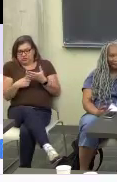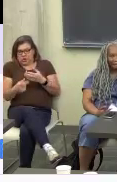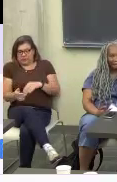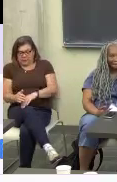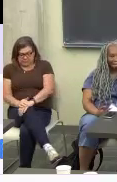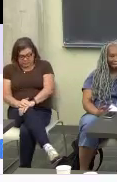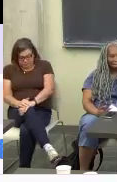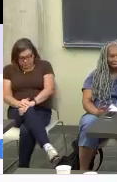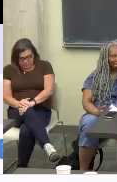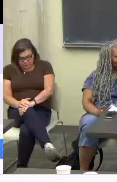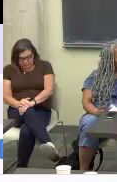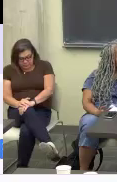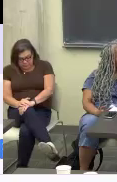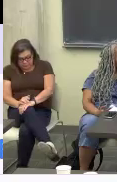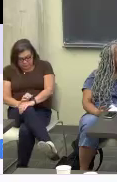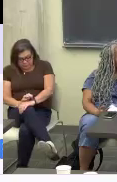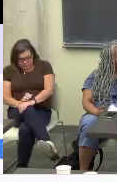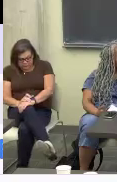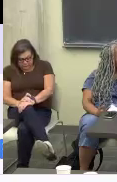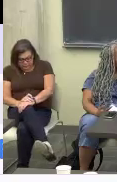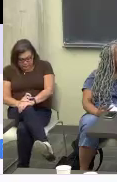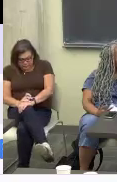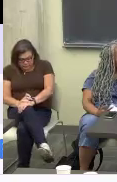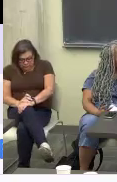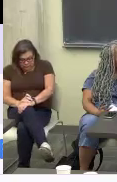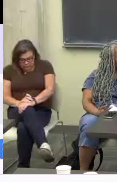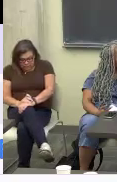Every time I have seen accessibility work in a corporate environment.